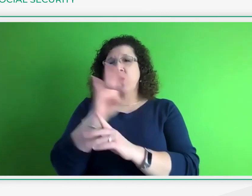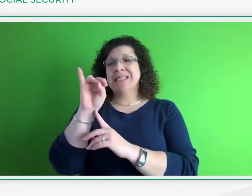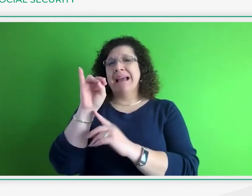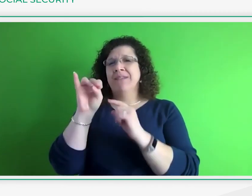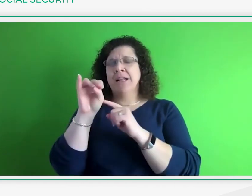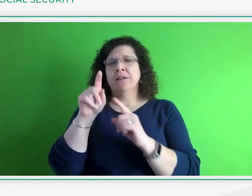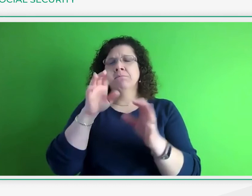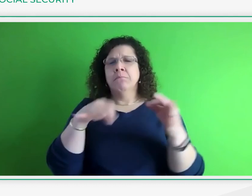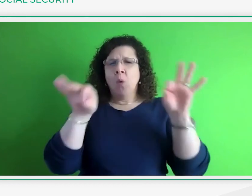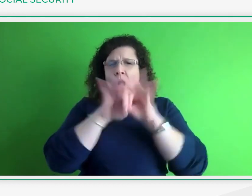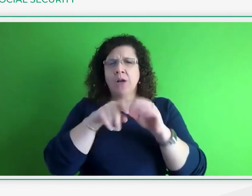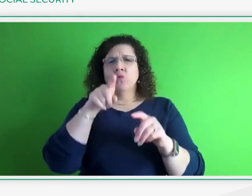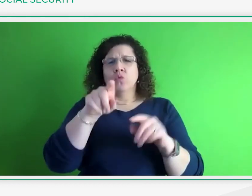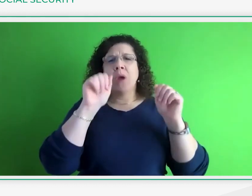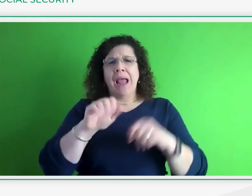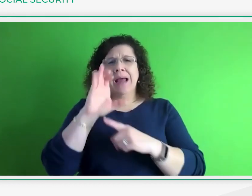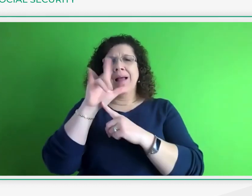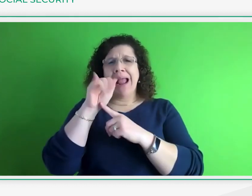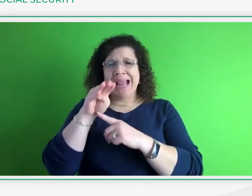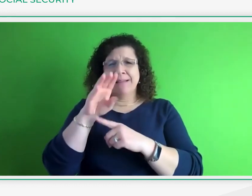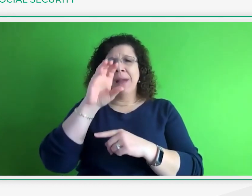So before 70 years old, that's really the marker there.